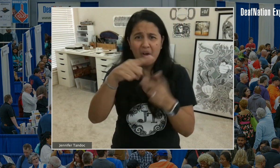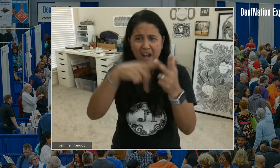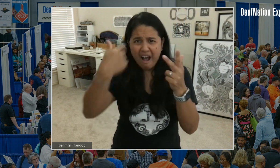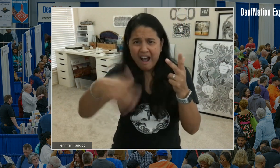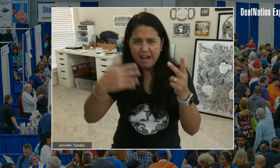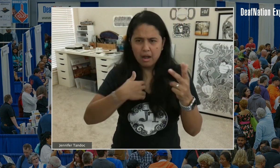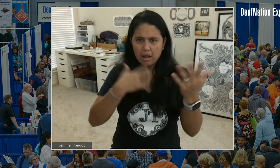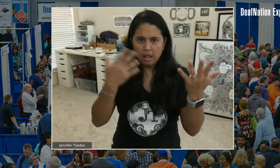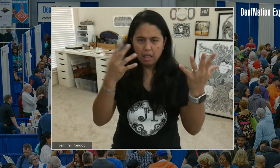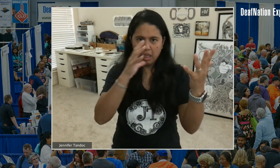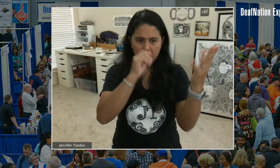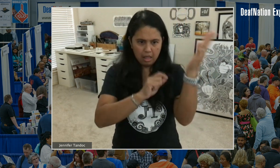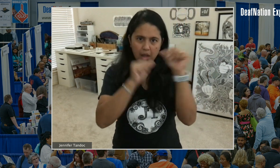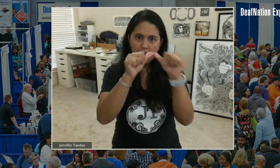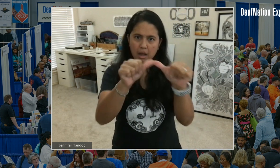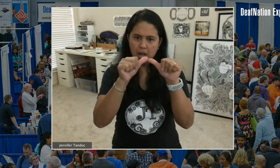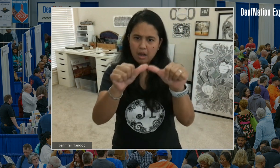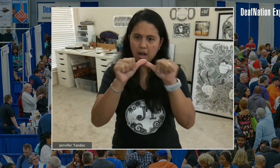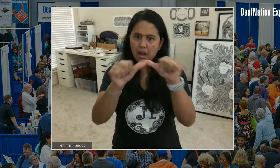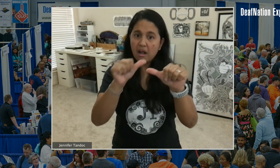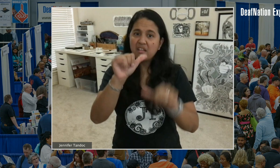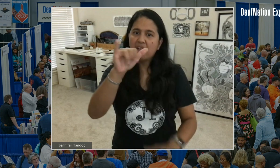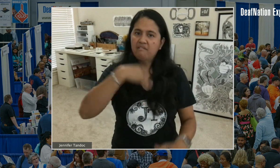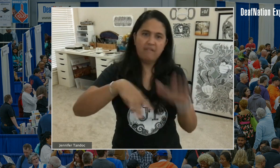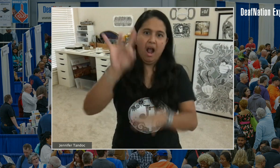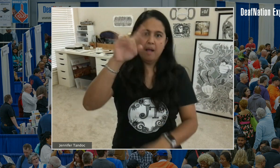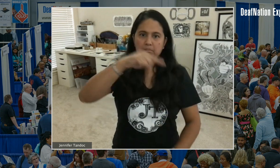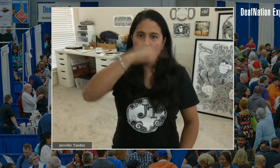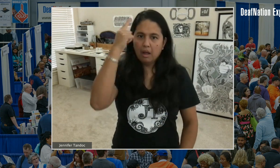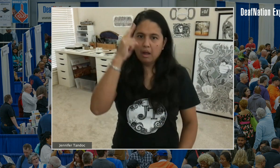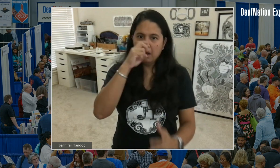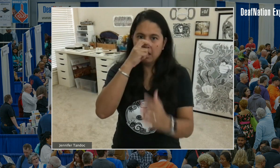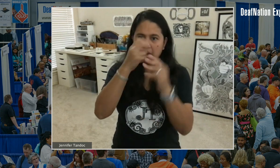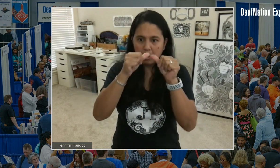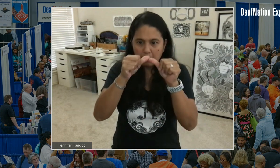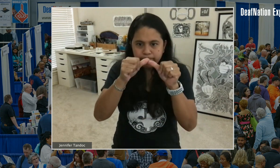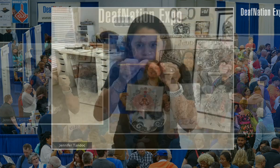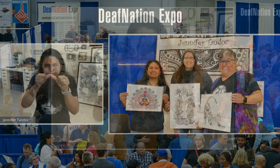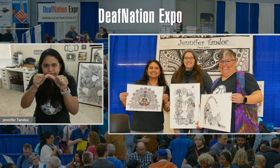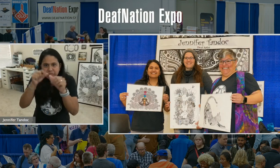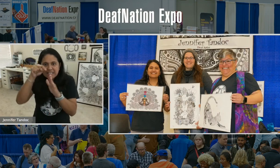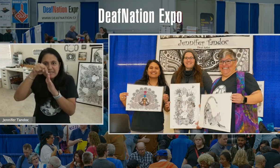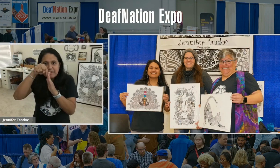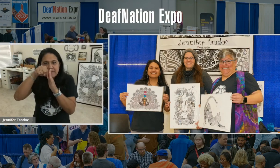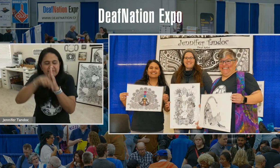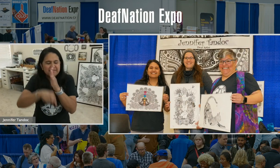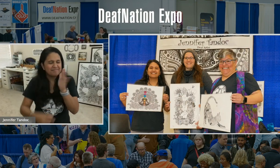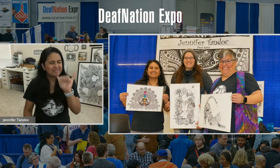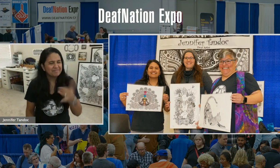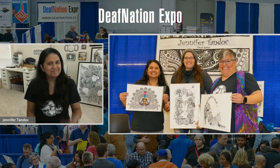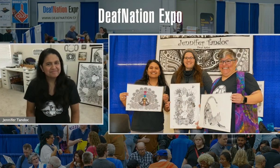I was fascinated by how much it could keep going, and that’s how i found myself diving into black ink in my art.